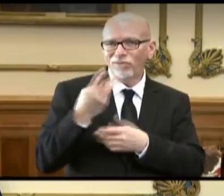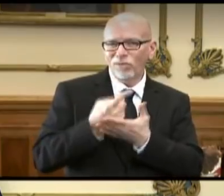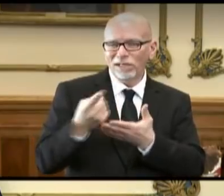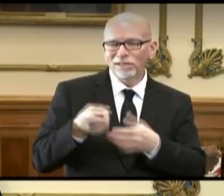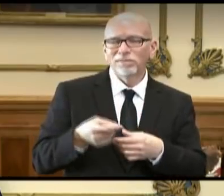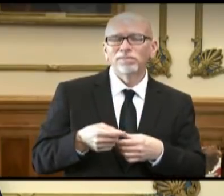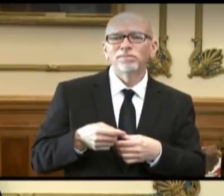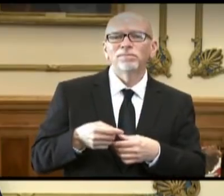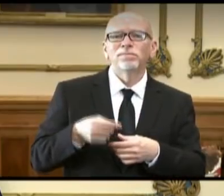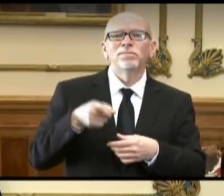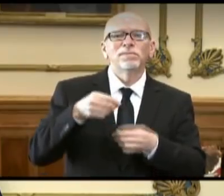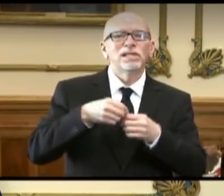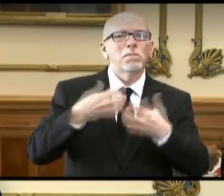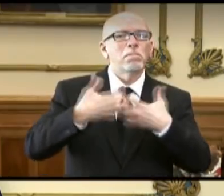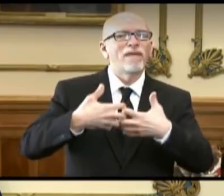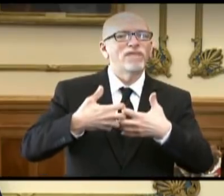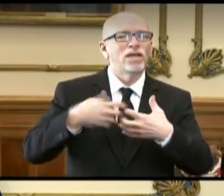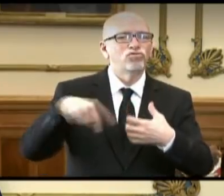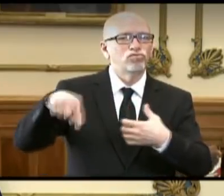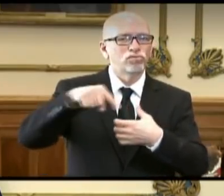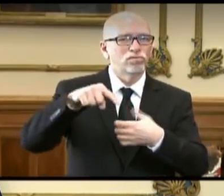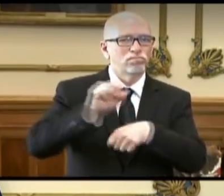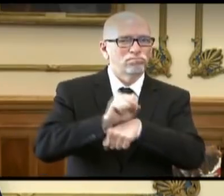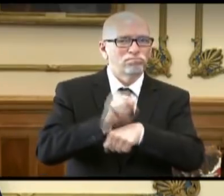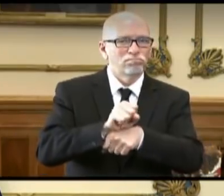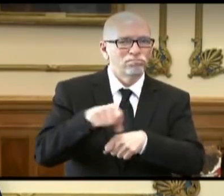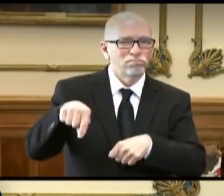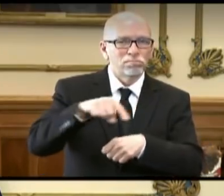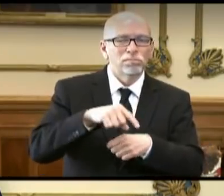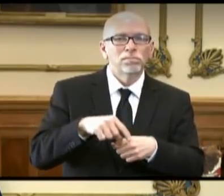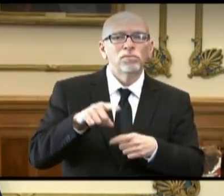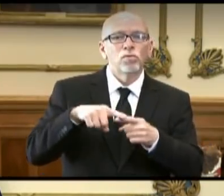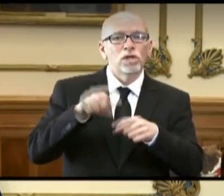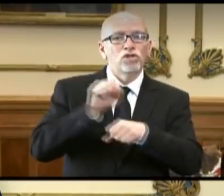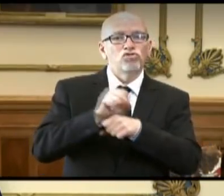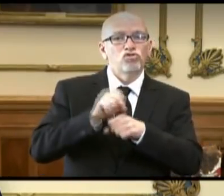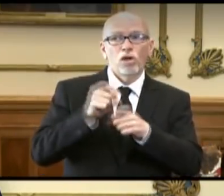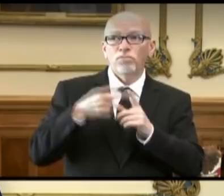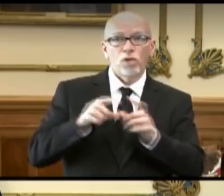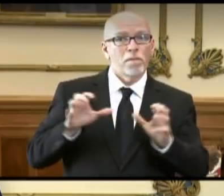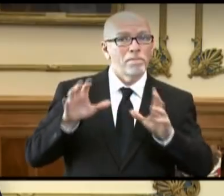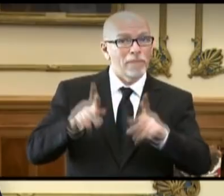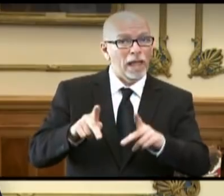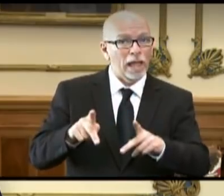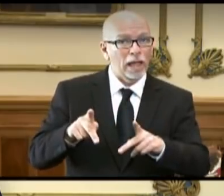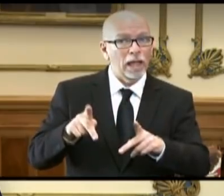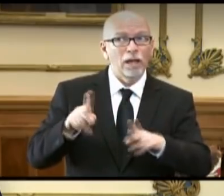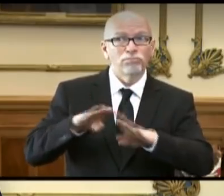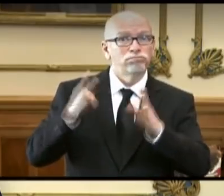HERE IN WABASH COUNTY, LIKE MANY PLACES, MOST OF THOSE THAT HAVE FILED FOR UNEMPLOYMENT IN THE